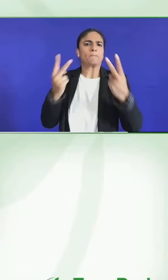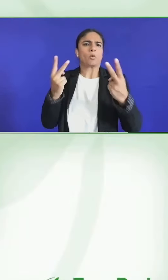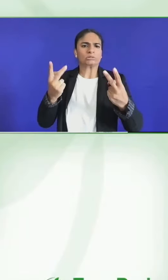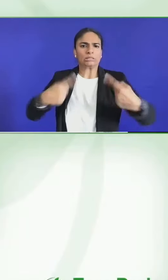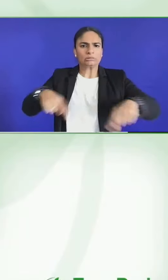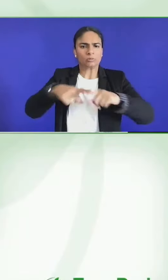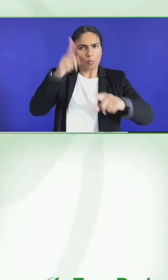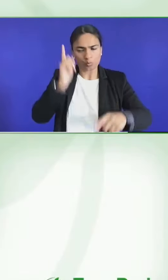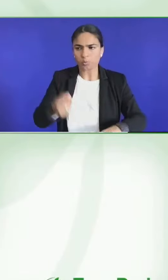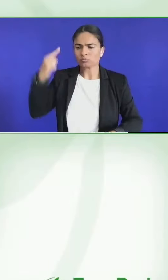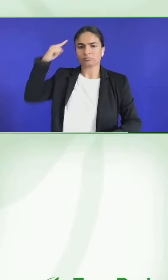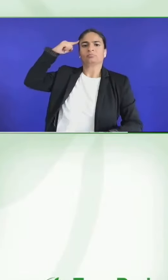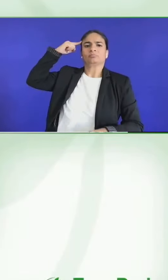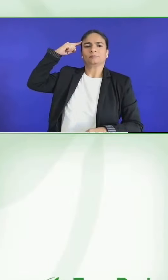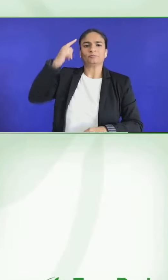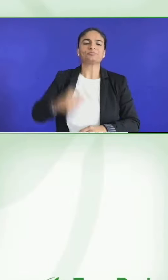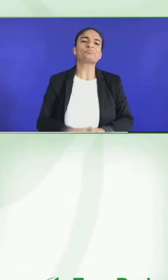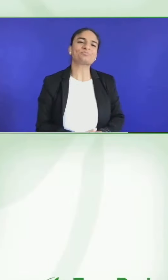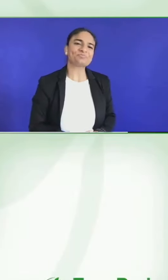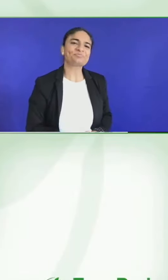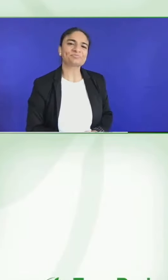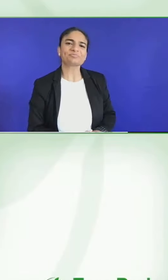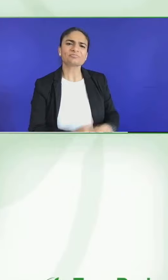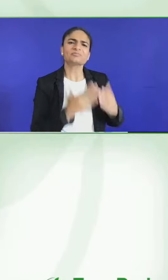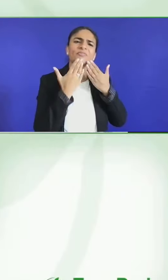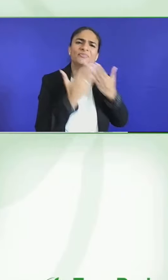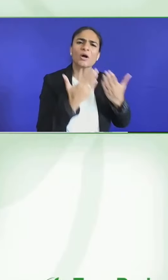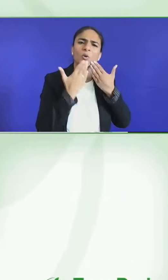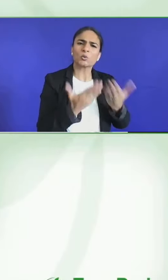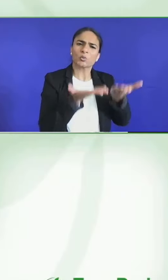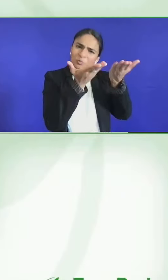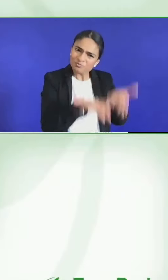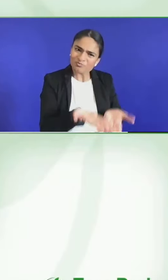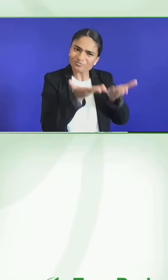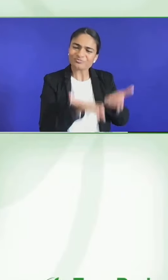And we are working a lot on personal budgets because we think